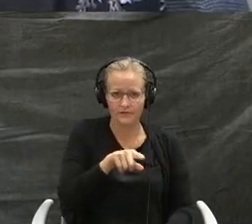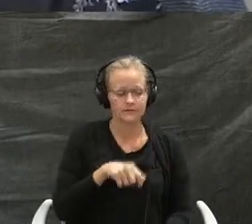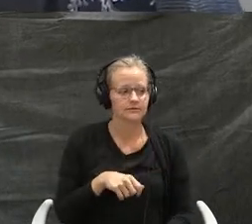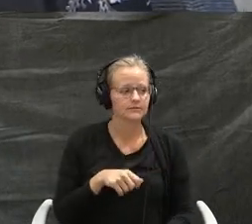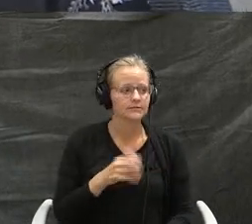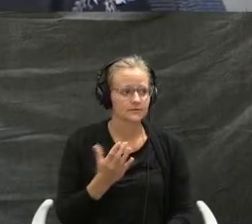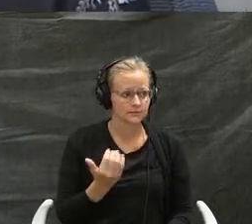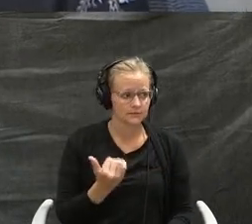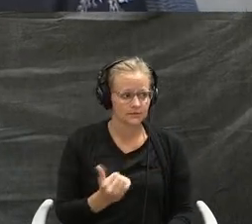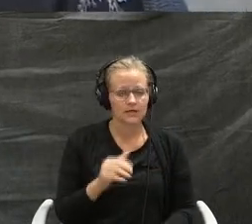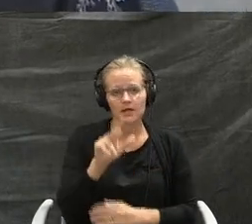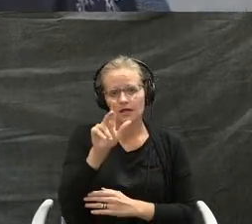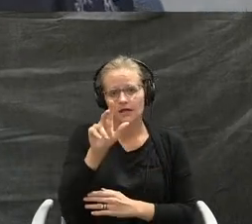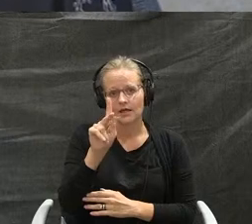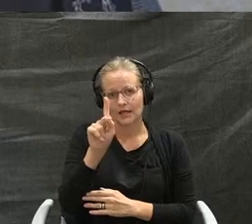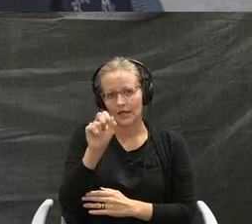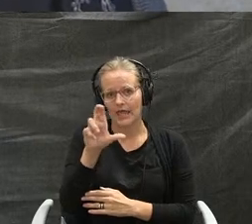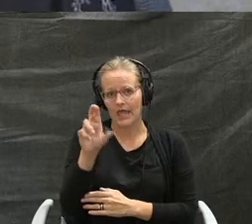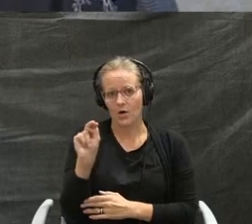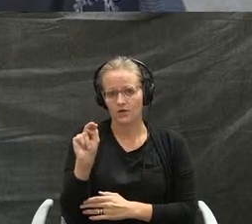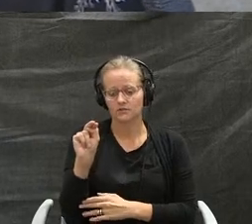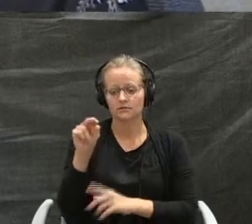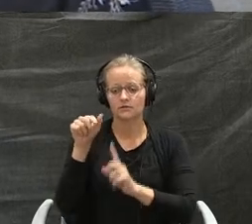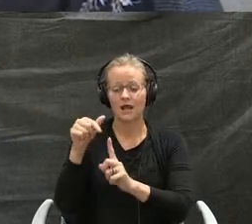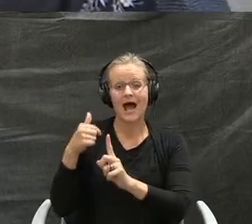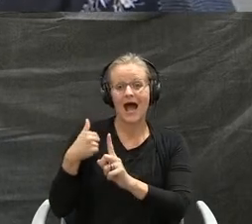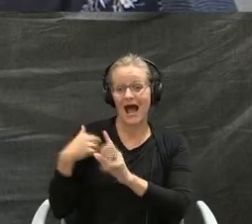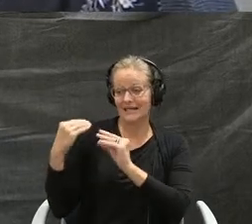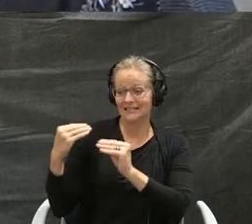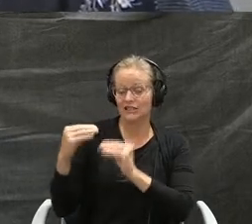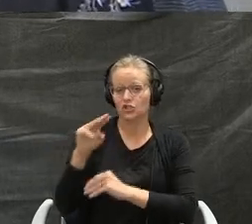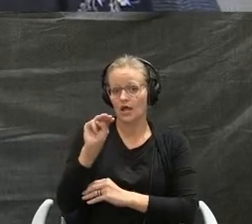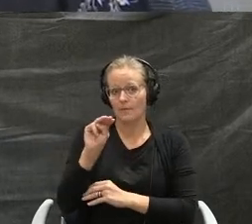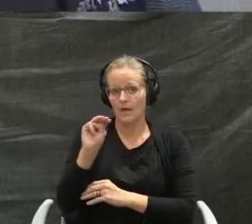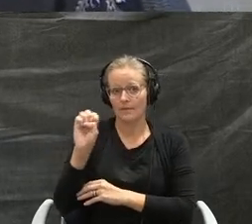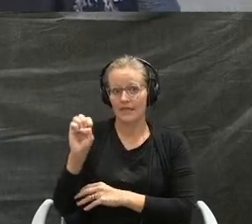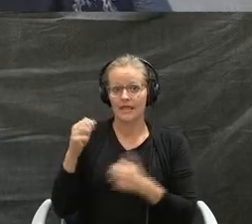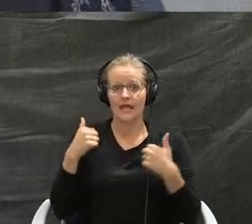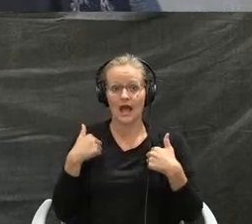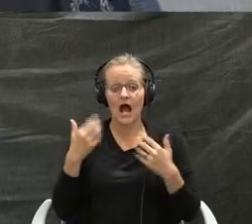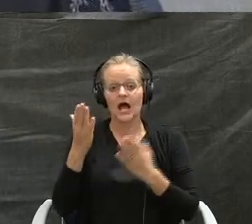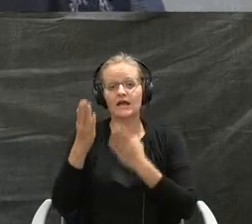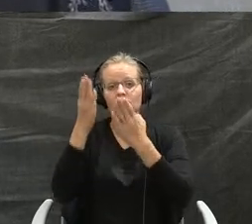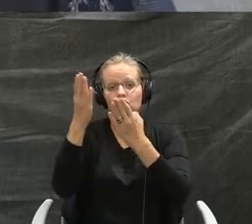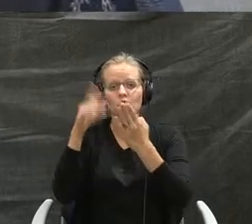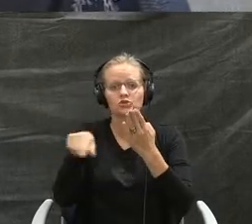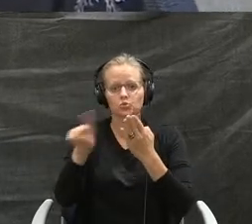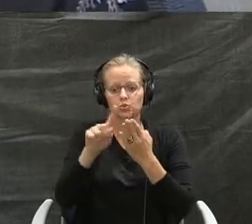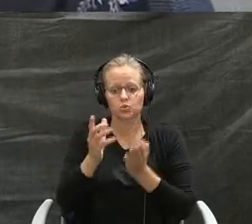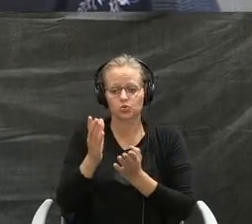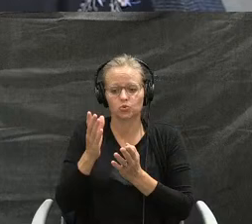I teach at me and I would like to encourage the school board to consider selecting separate hybrid models for each age level